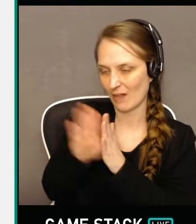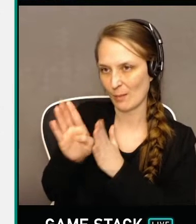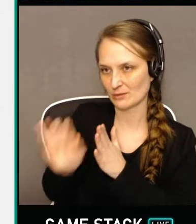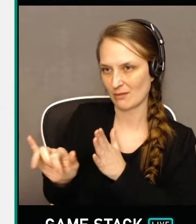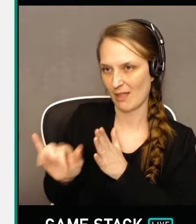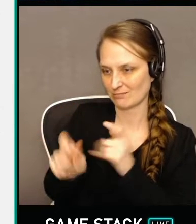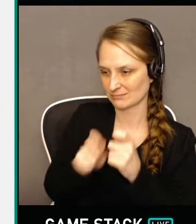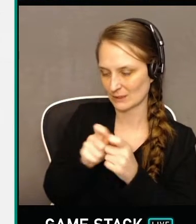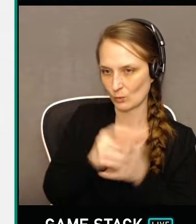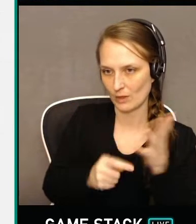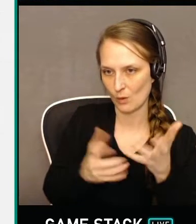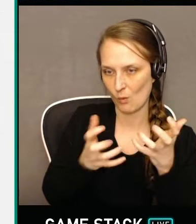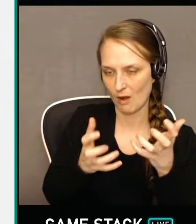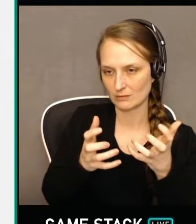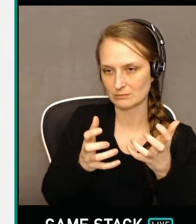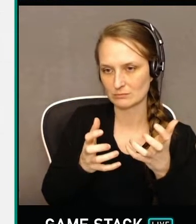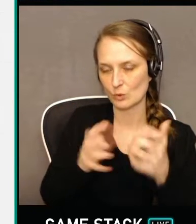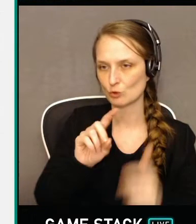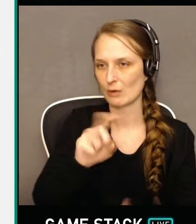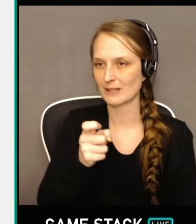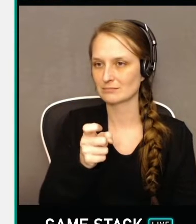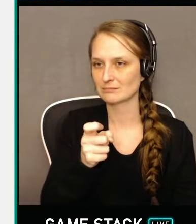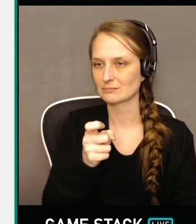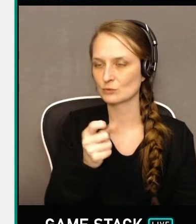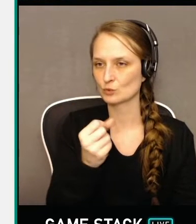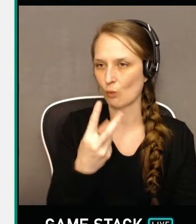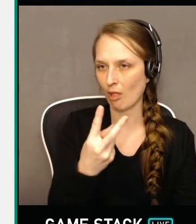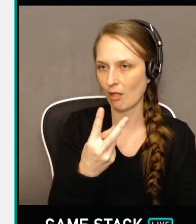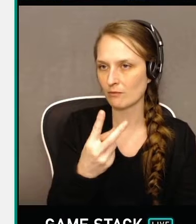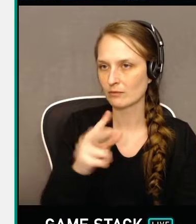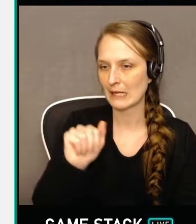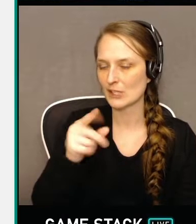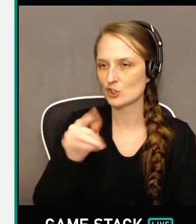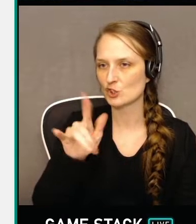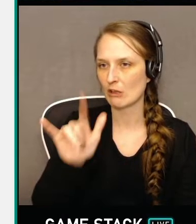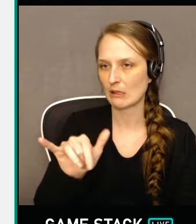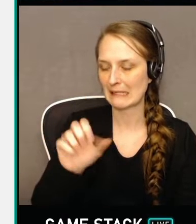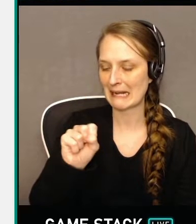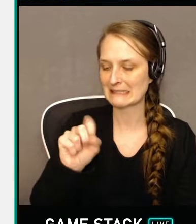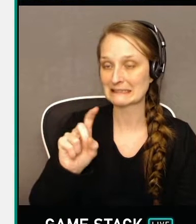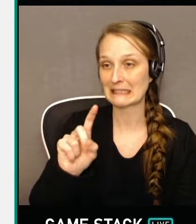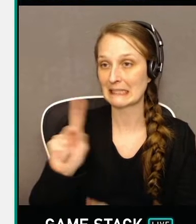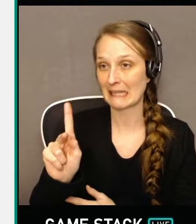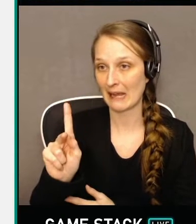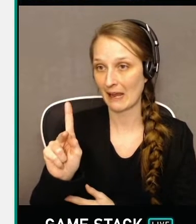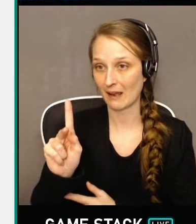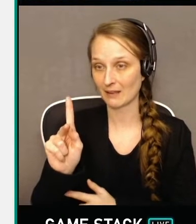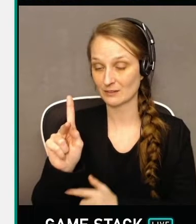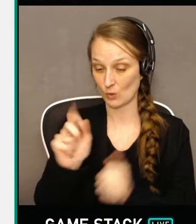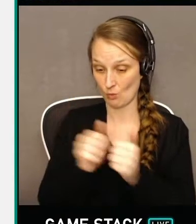that, with the DirectX 12 Agility SDK. With the Agility SDK, all DirectX 12 features, new and